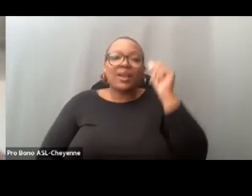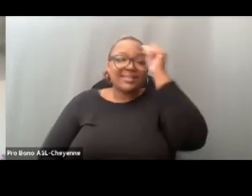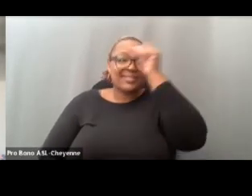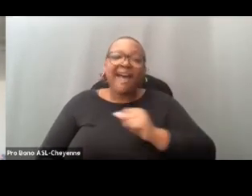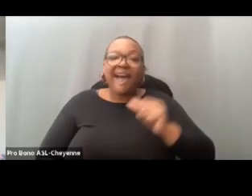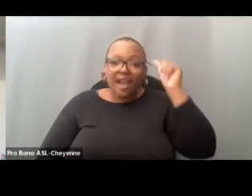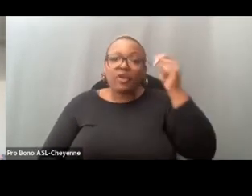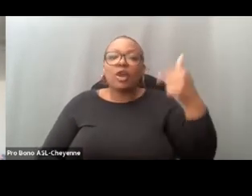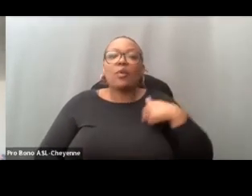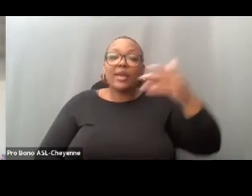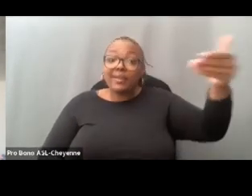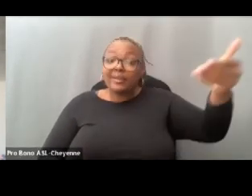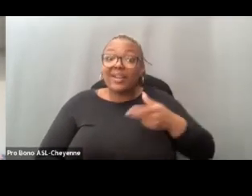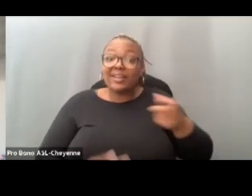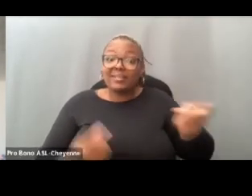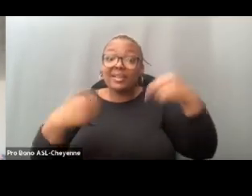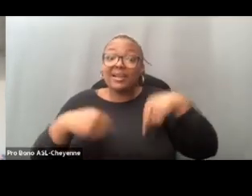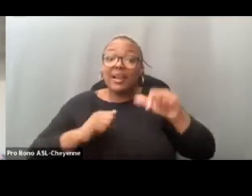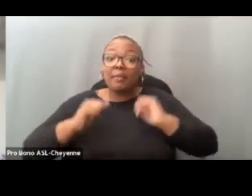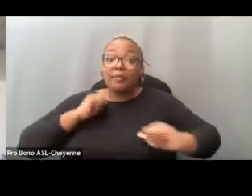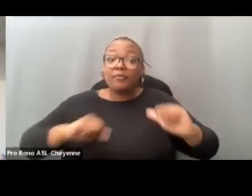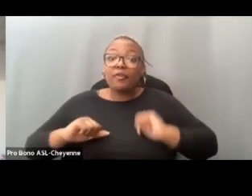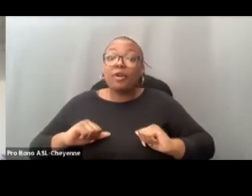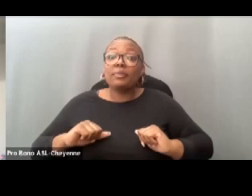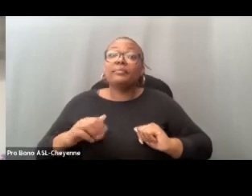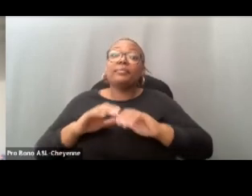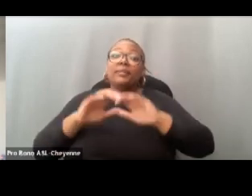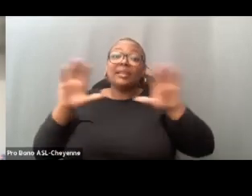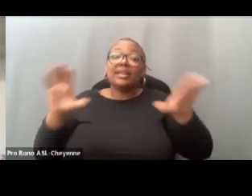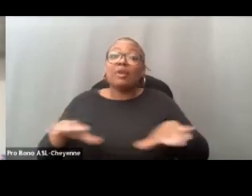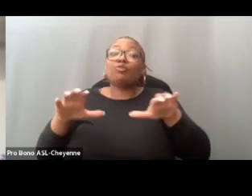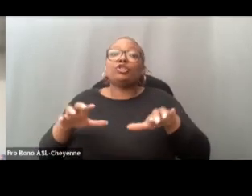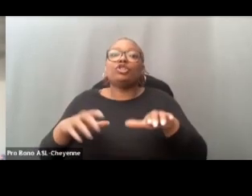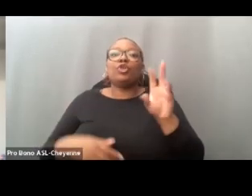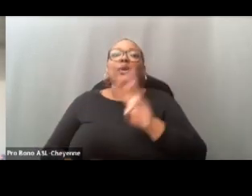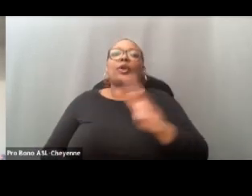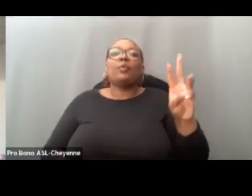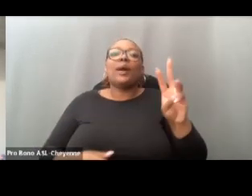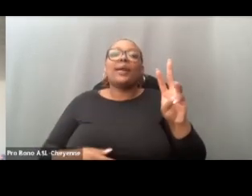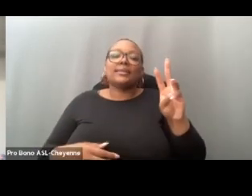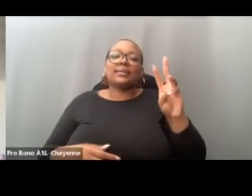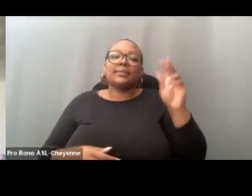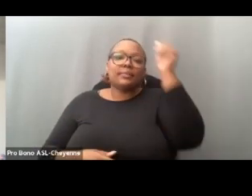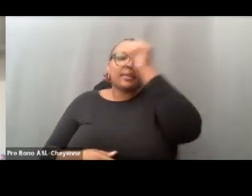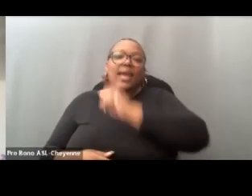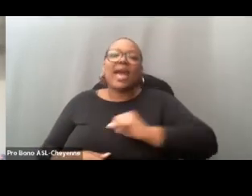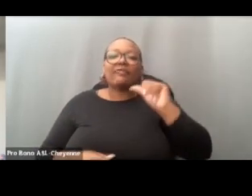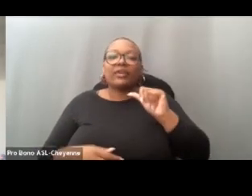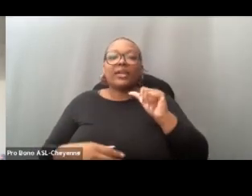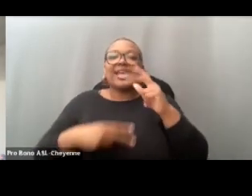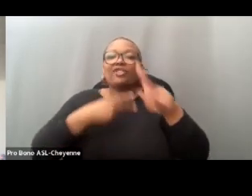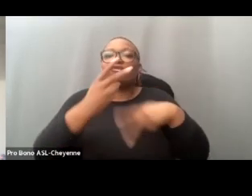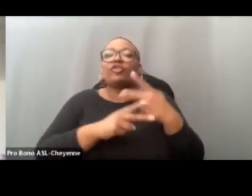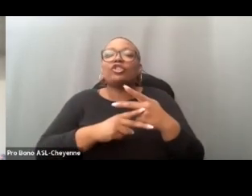we invited them to come perform. They were doing a West African version of a play by Tennessee Williams.